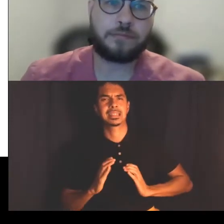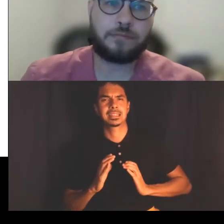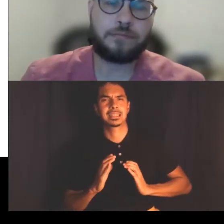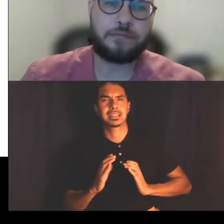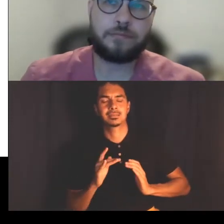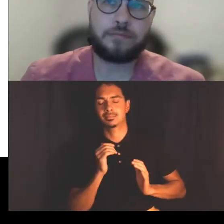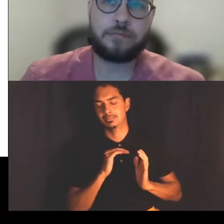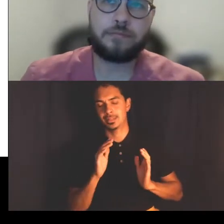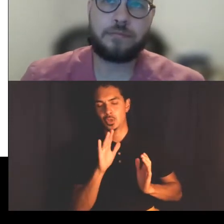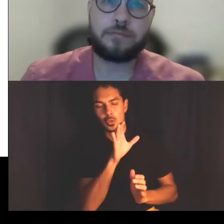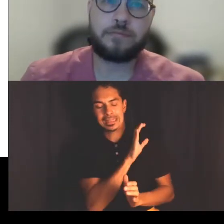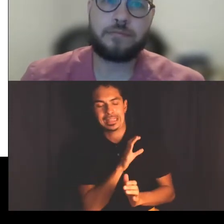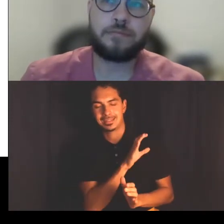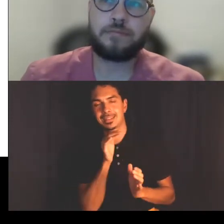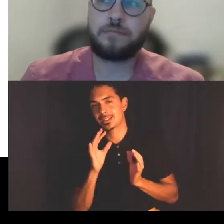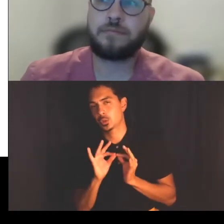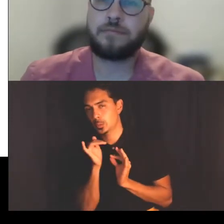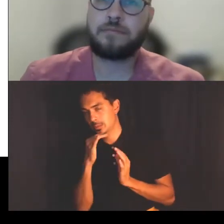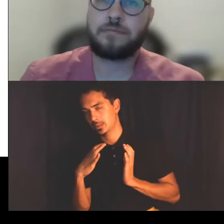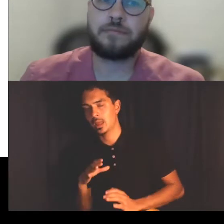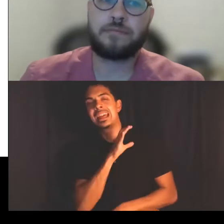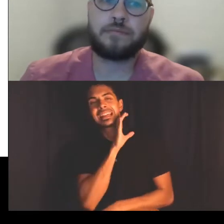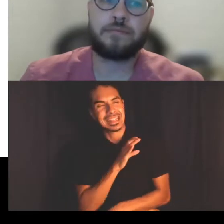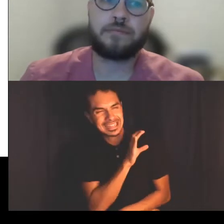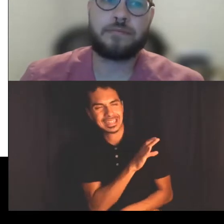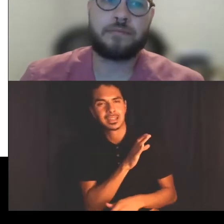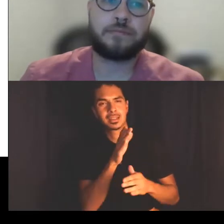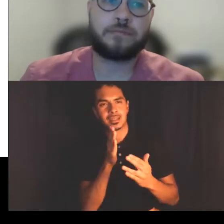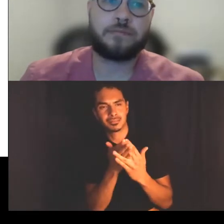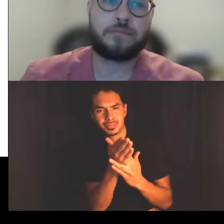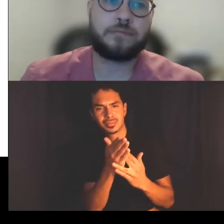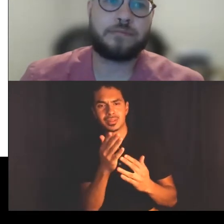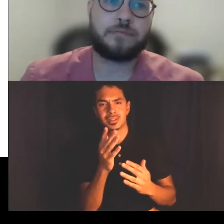"What am I gonna need to know?"